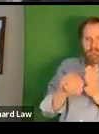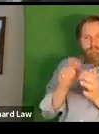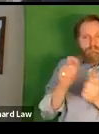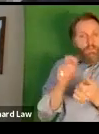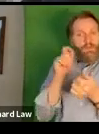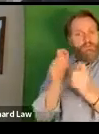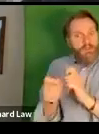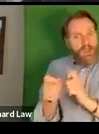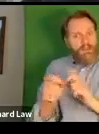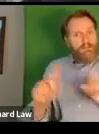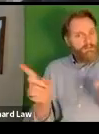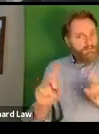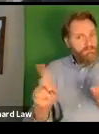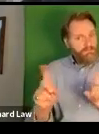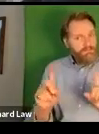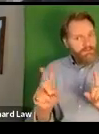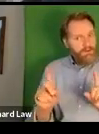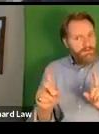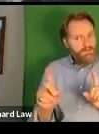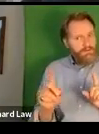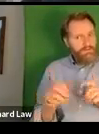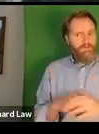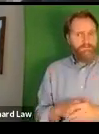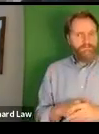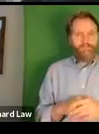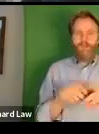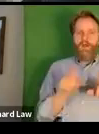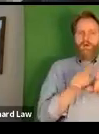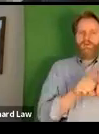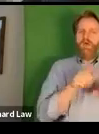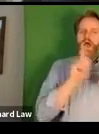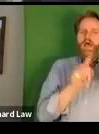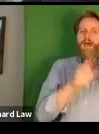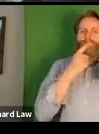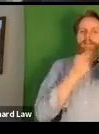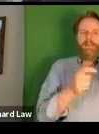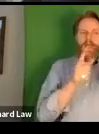who also asks can we have an update regarding the civil service